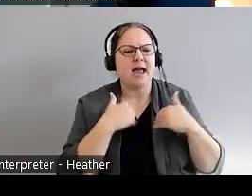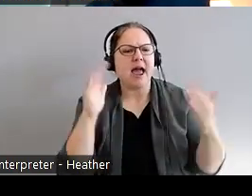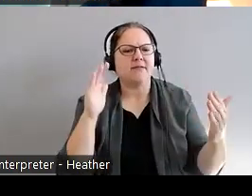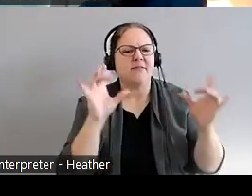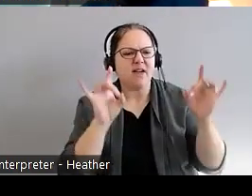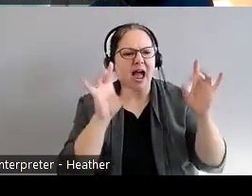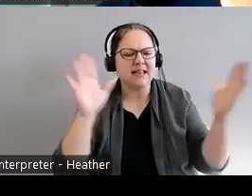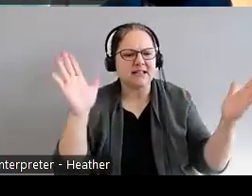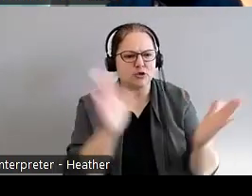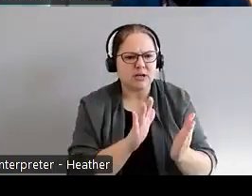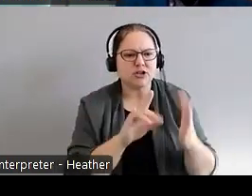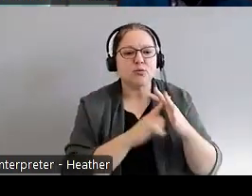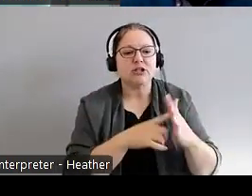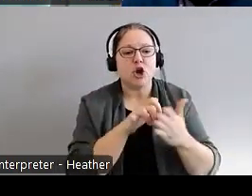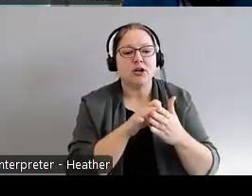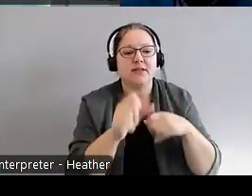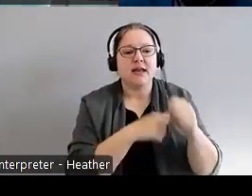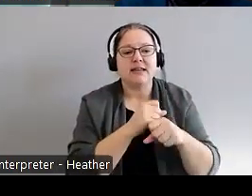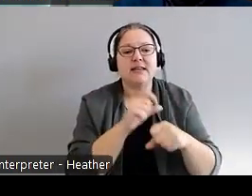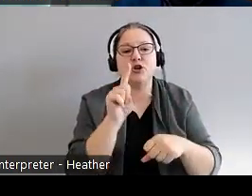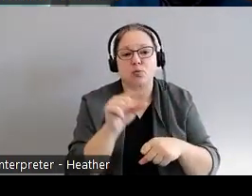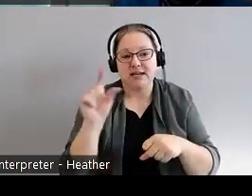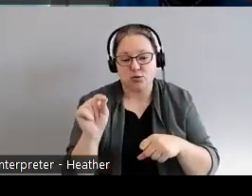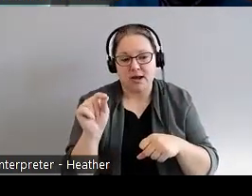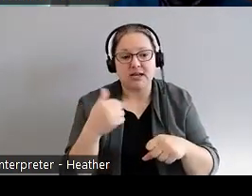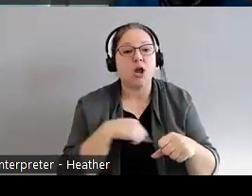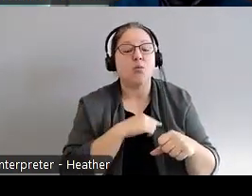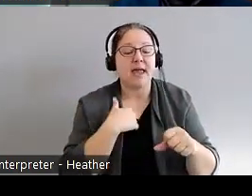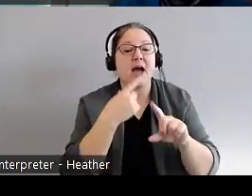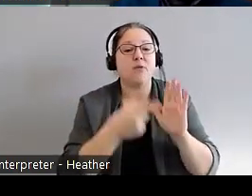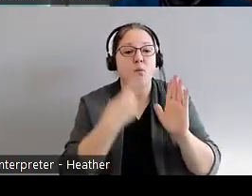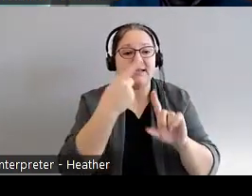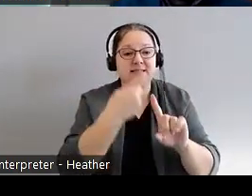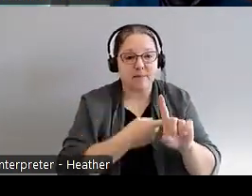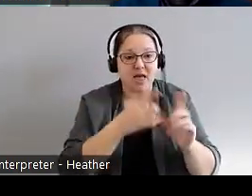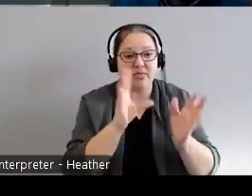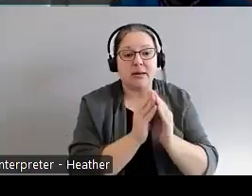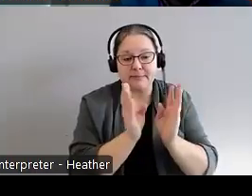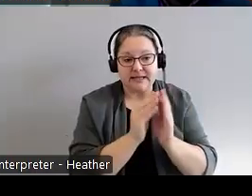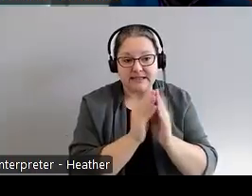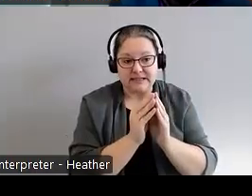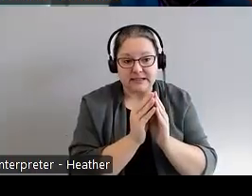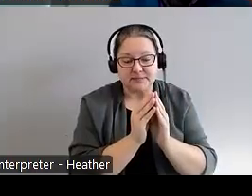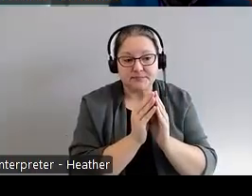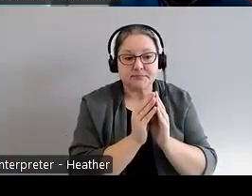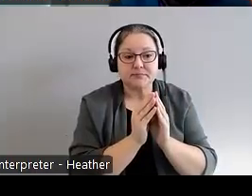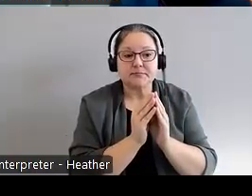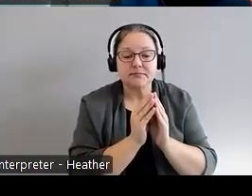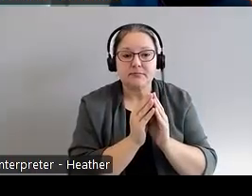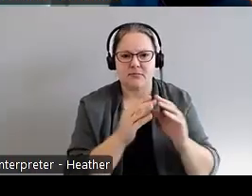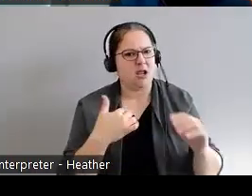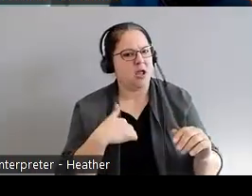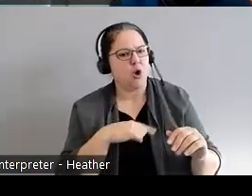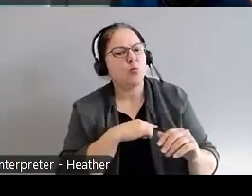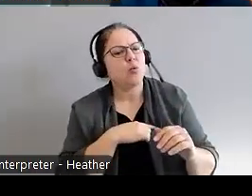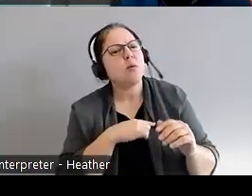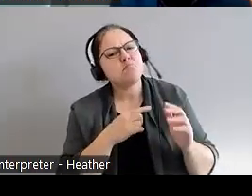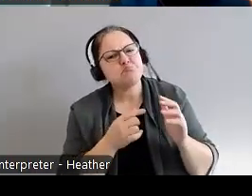that in 2020. Uh we have monthly meetings uh you know um we're mostly uh nurses uh but we comprise